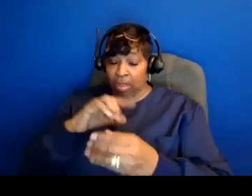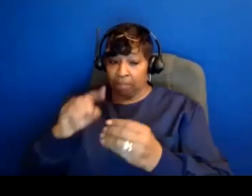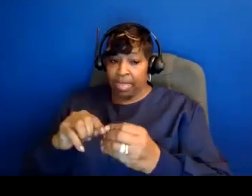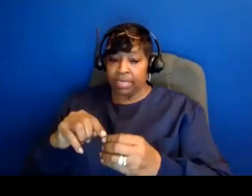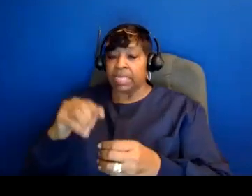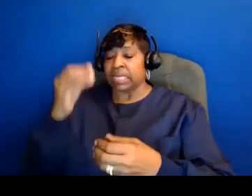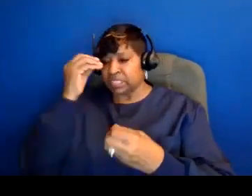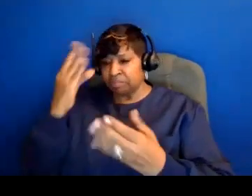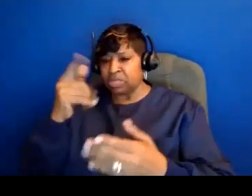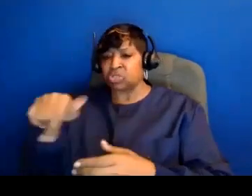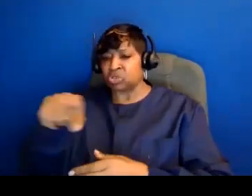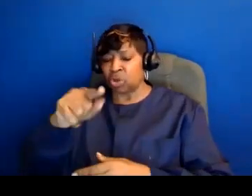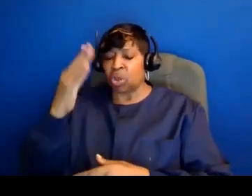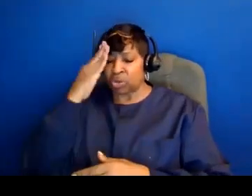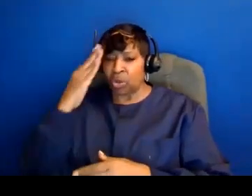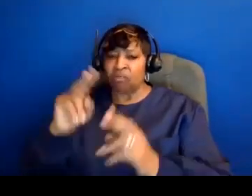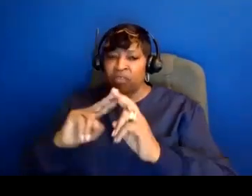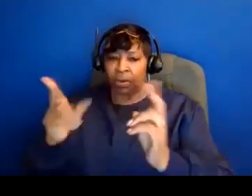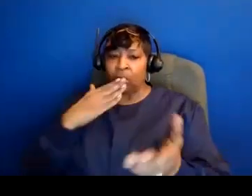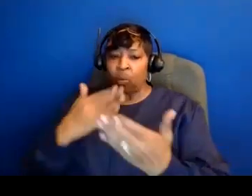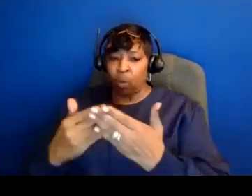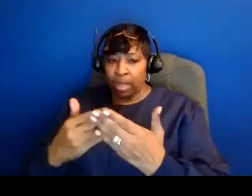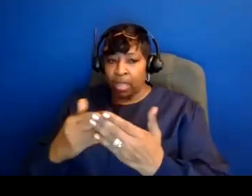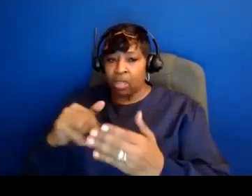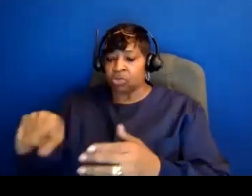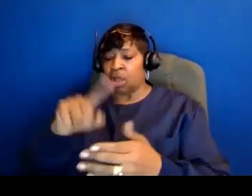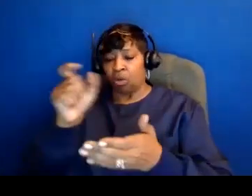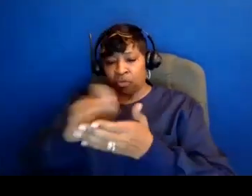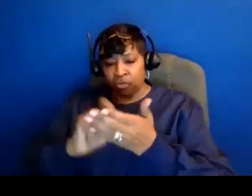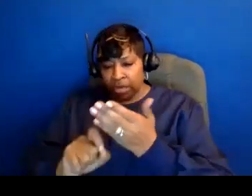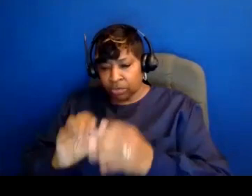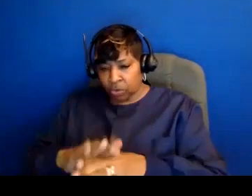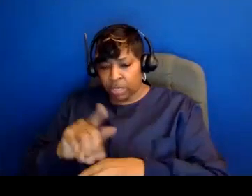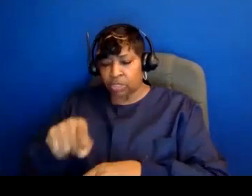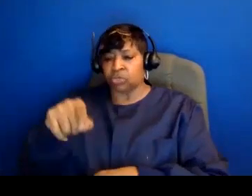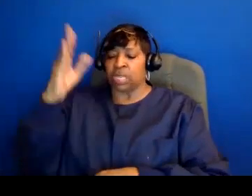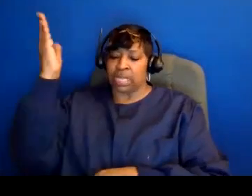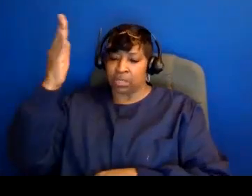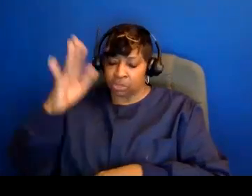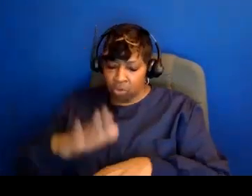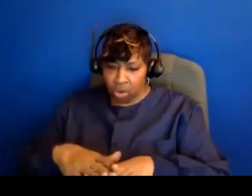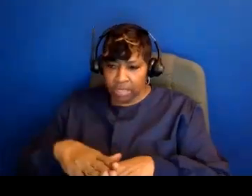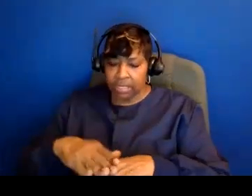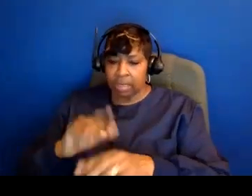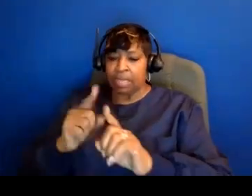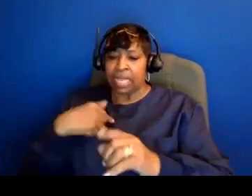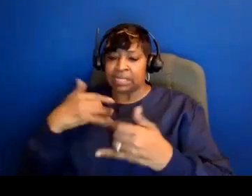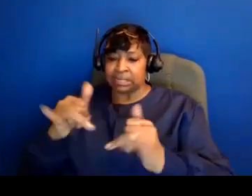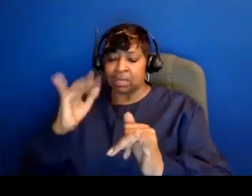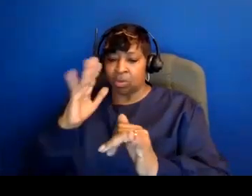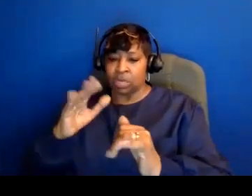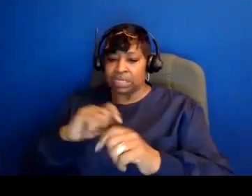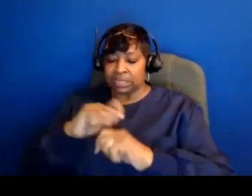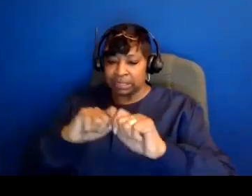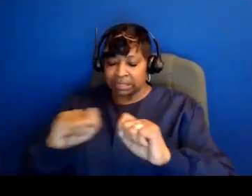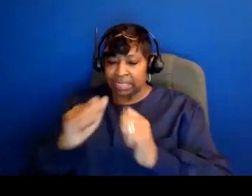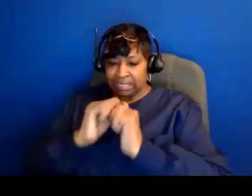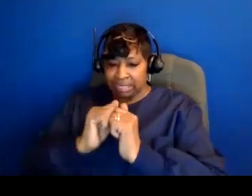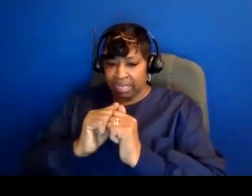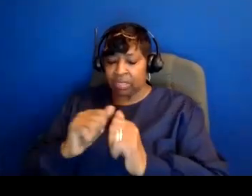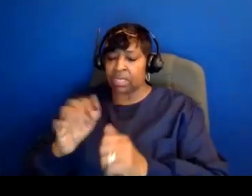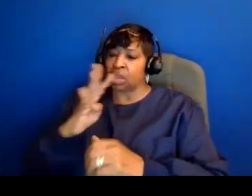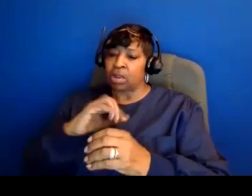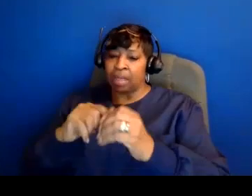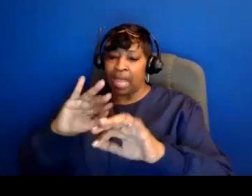lauravanpuymbrouck: have a good time. So this this presentation, a lot of the information that